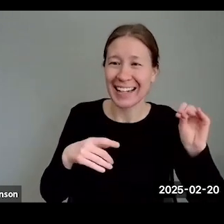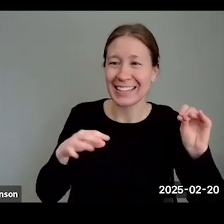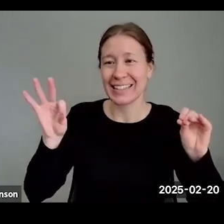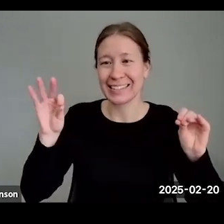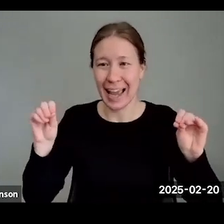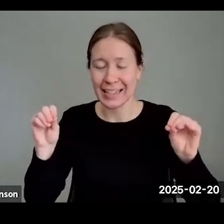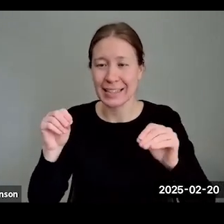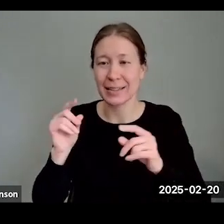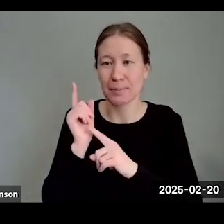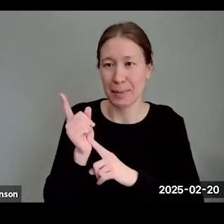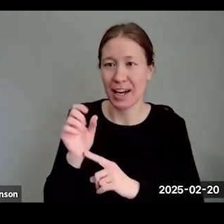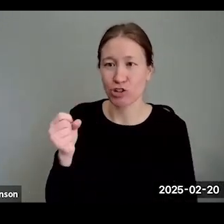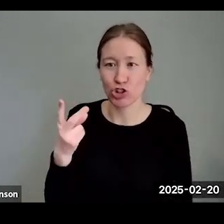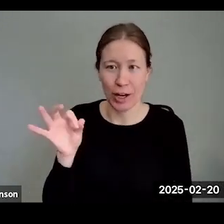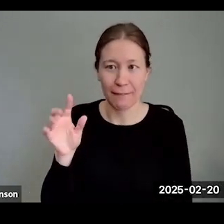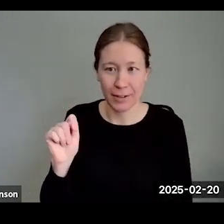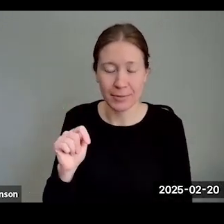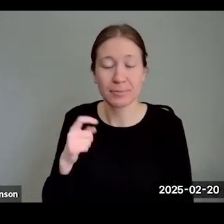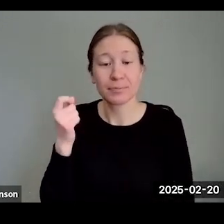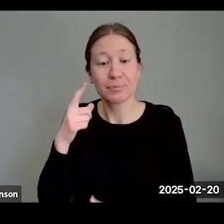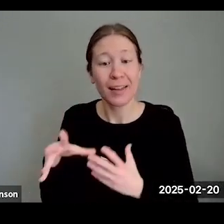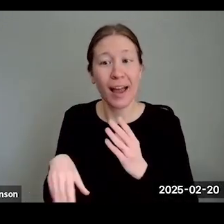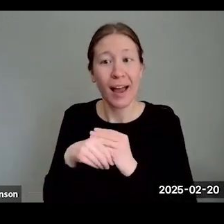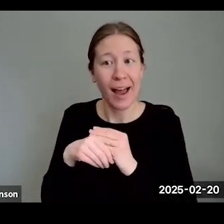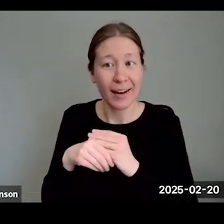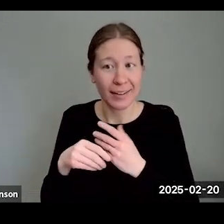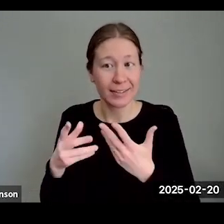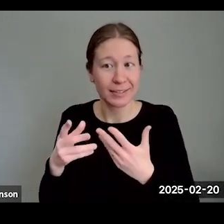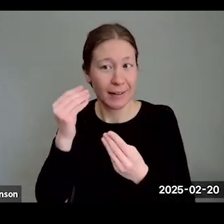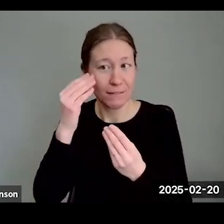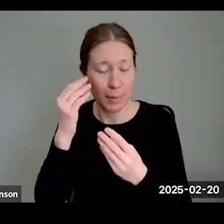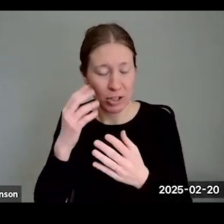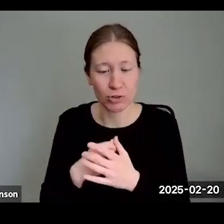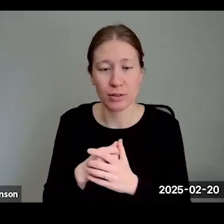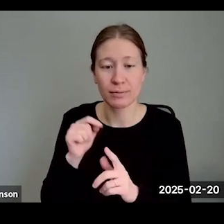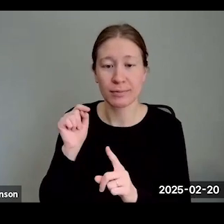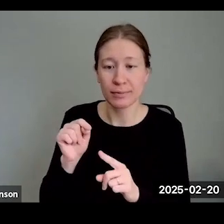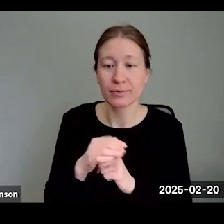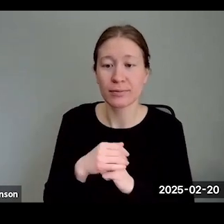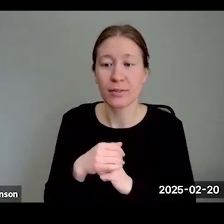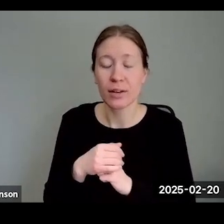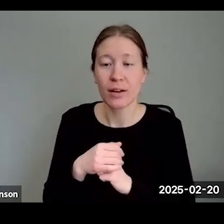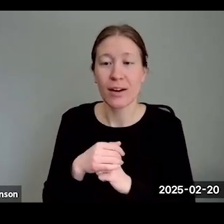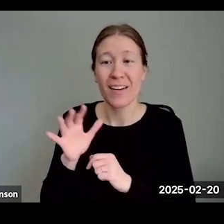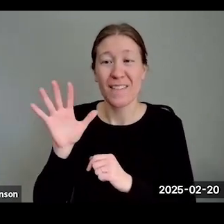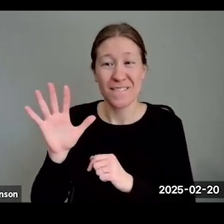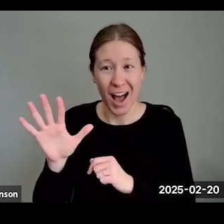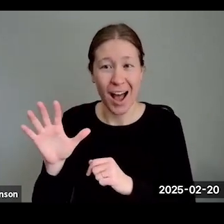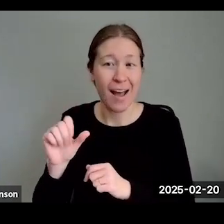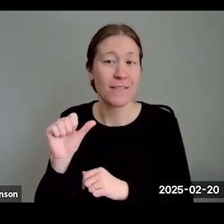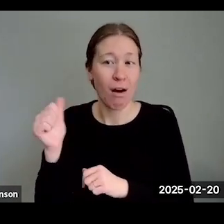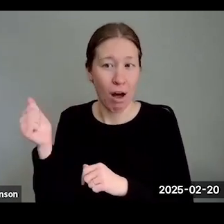For a little bit of extra context. In addition to this, there are five other security officers